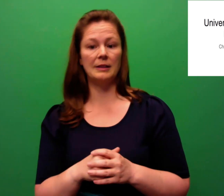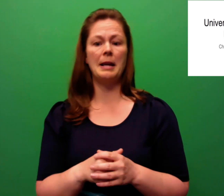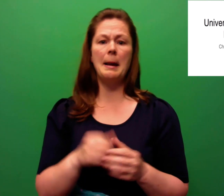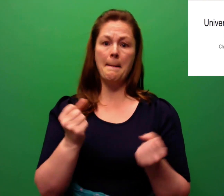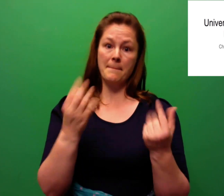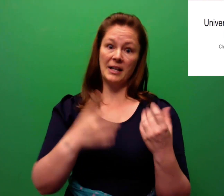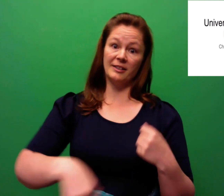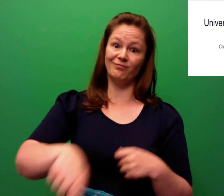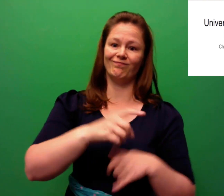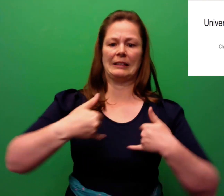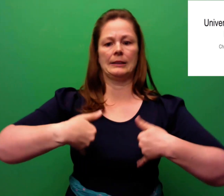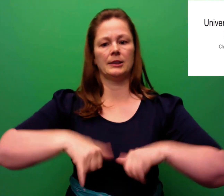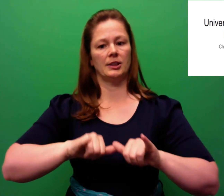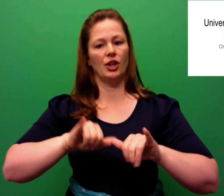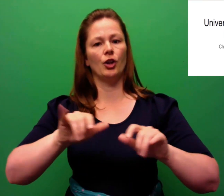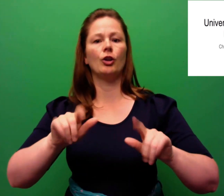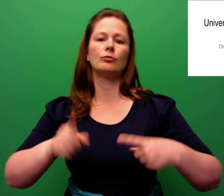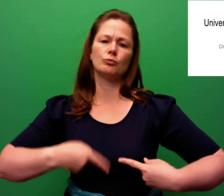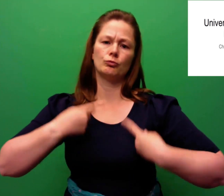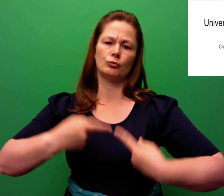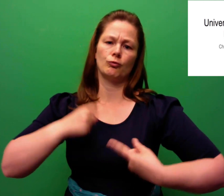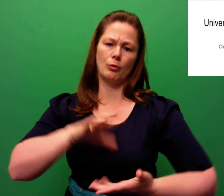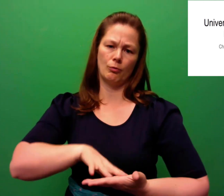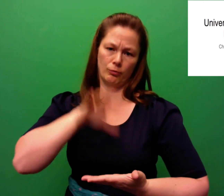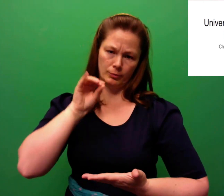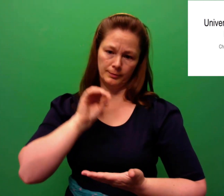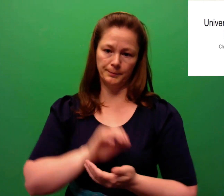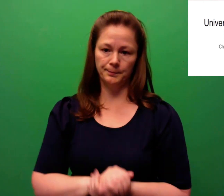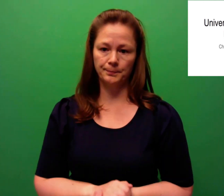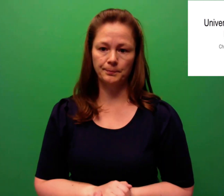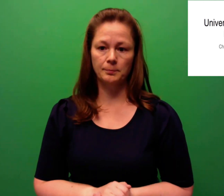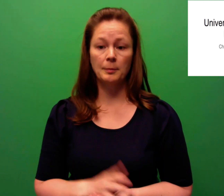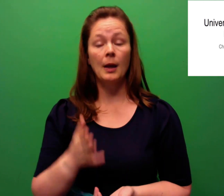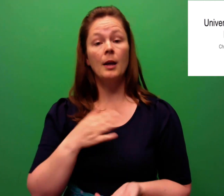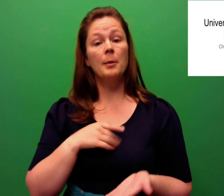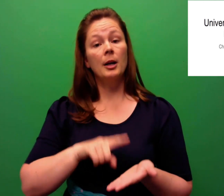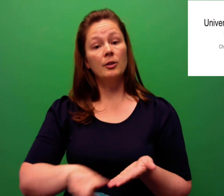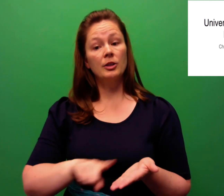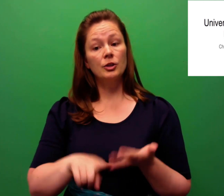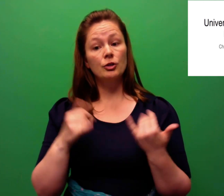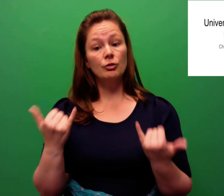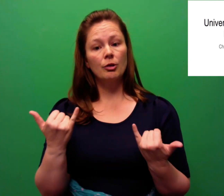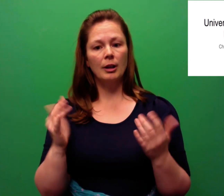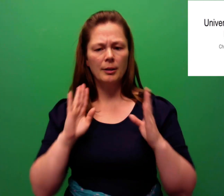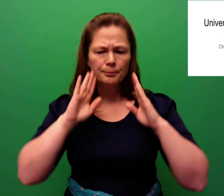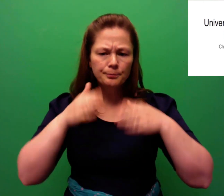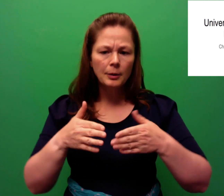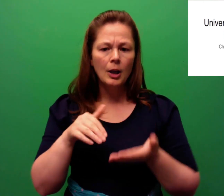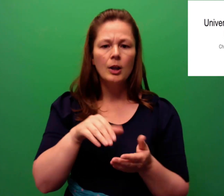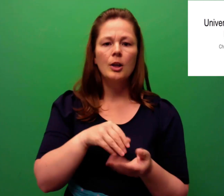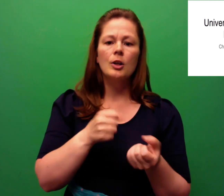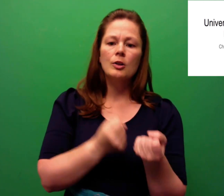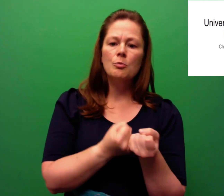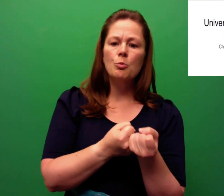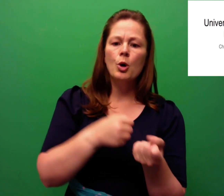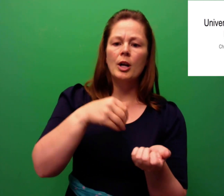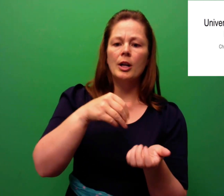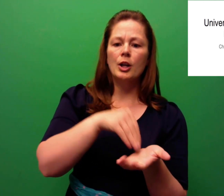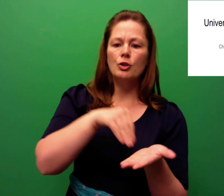teachers, many of whom also have learning challenges. My research focuses on